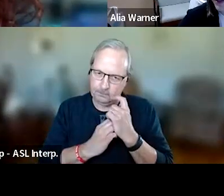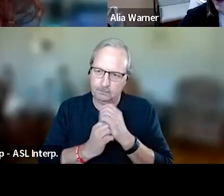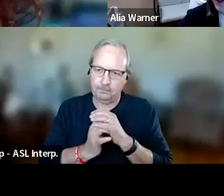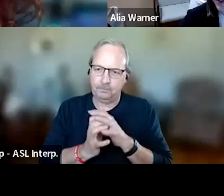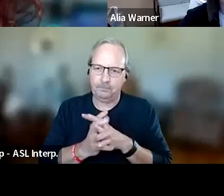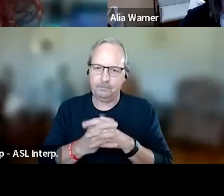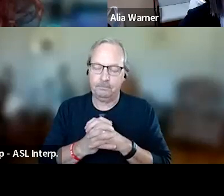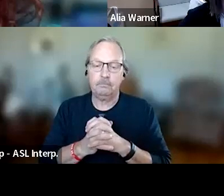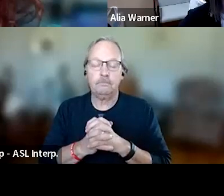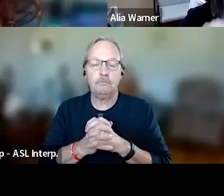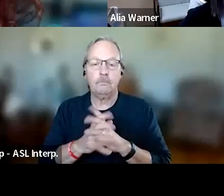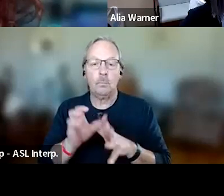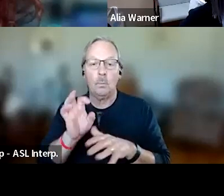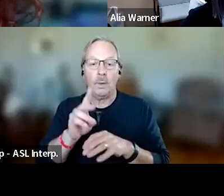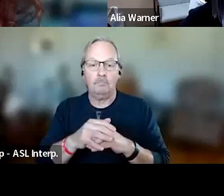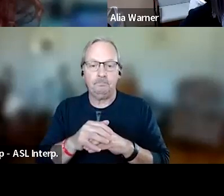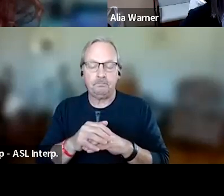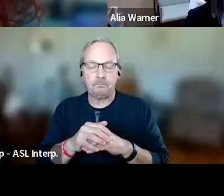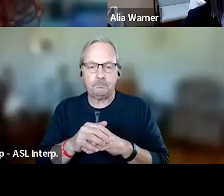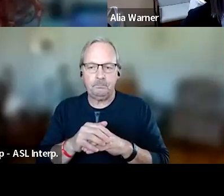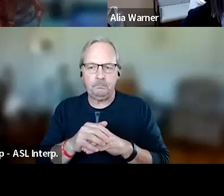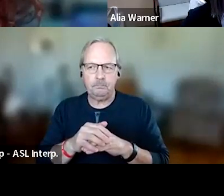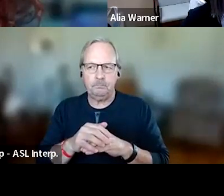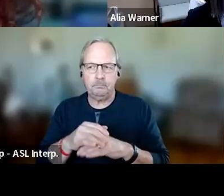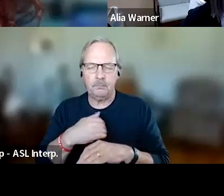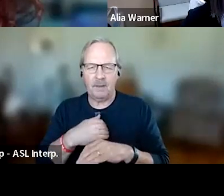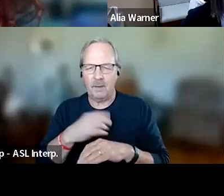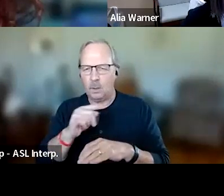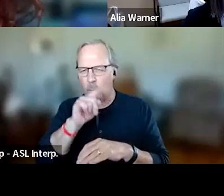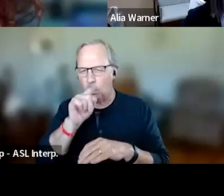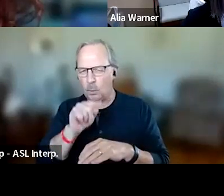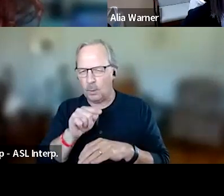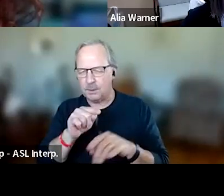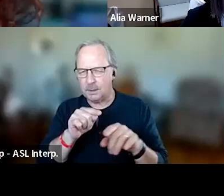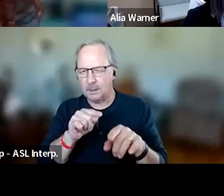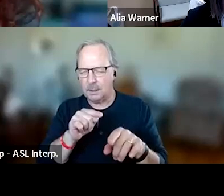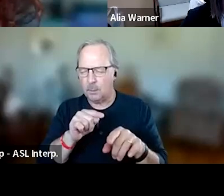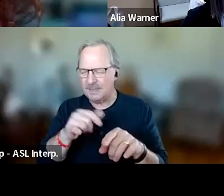Okay. I have a question here, but there was something I really wanted to get to.